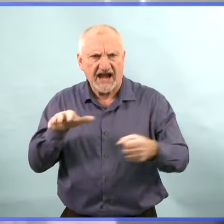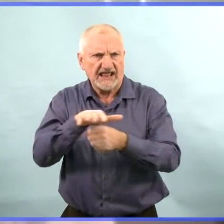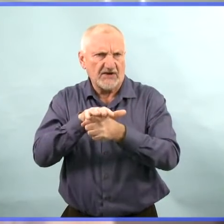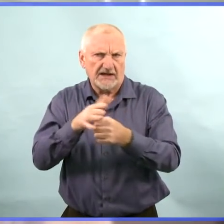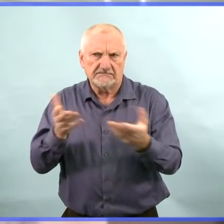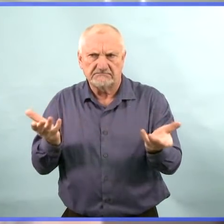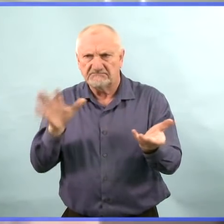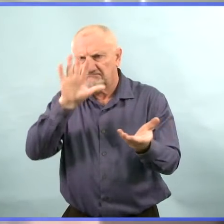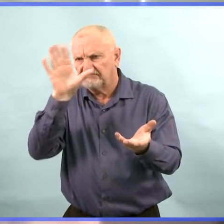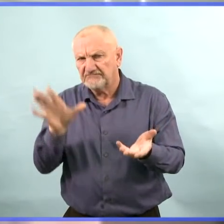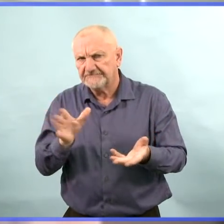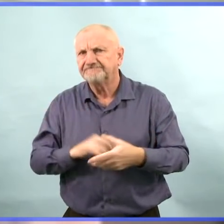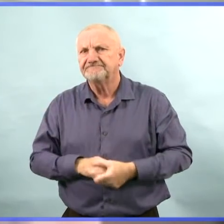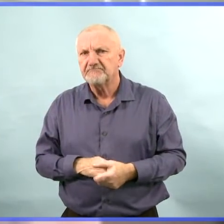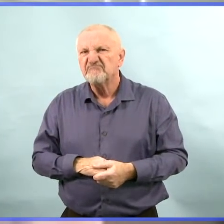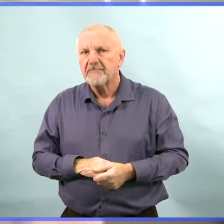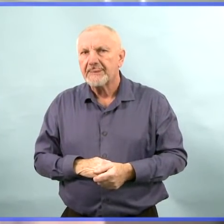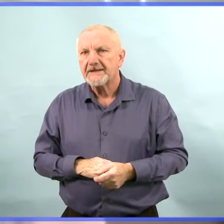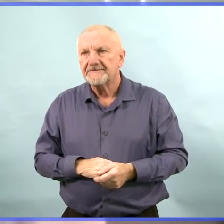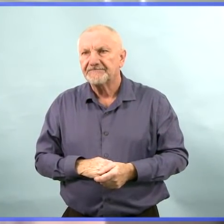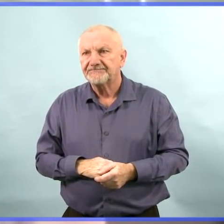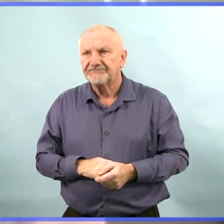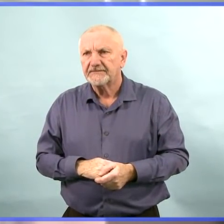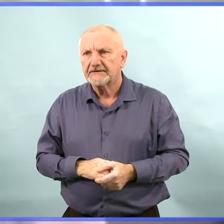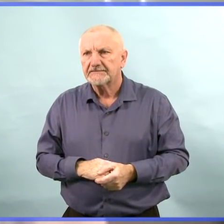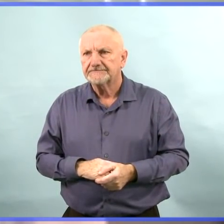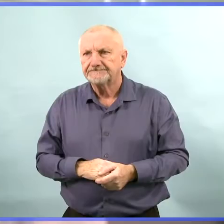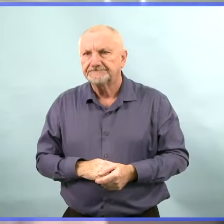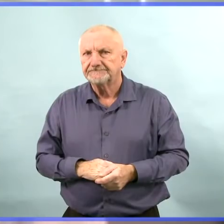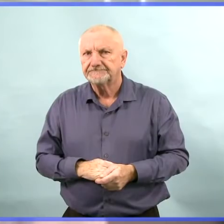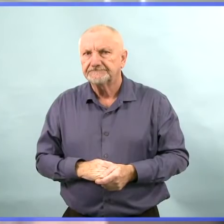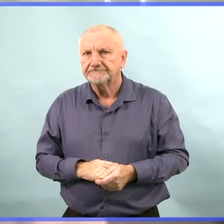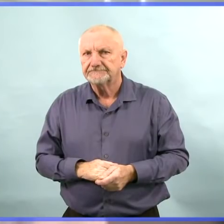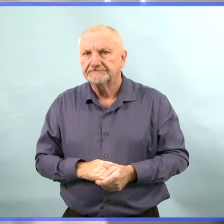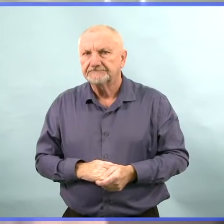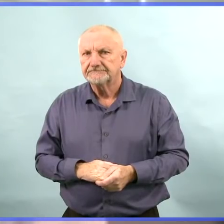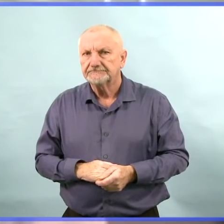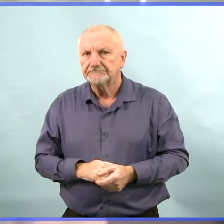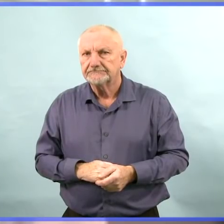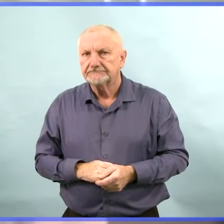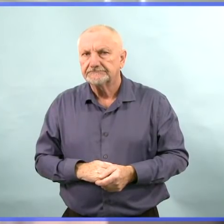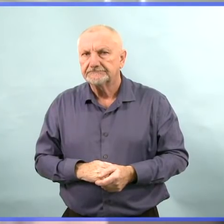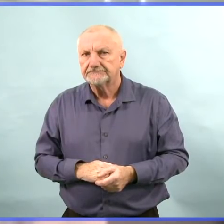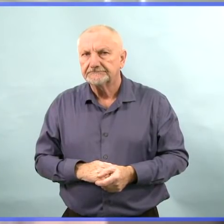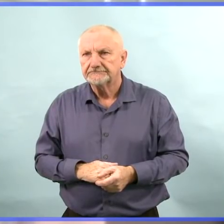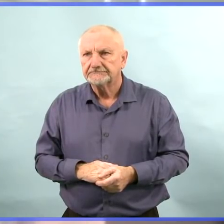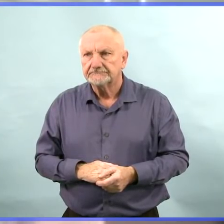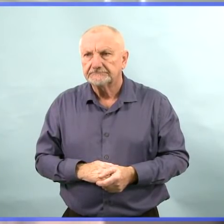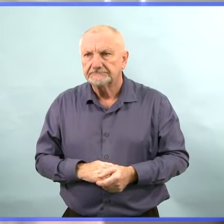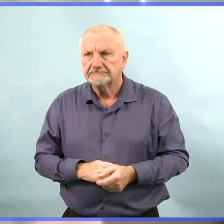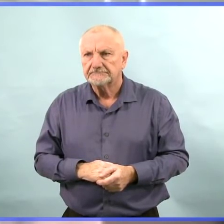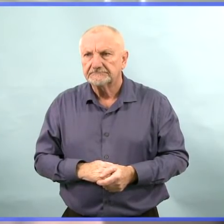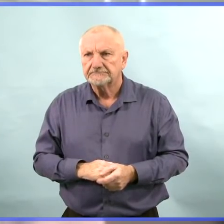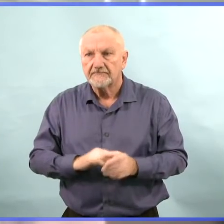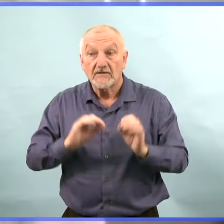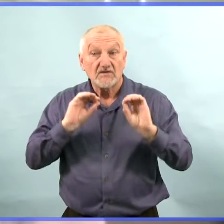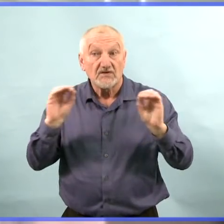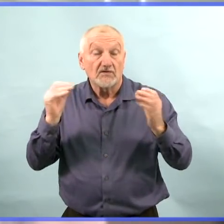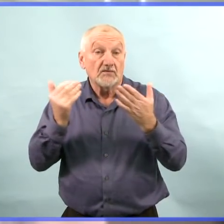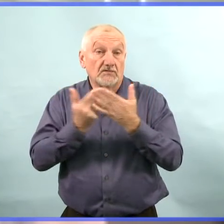you know i don't have any uh specific details to uh to share on that so we're you know